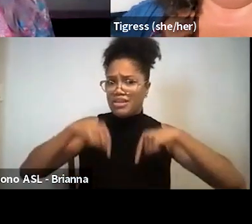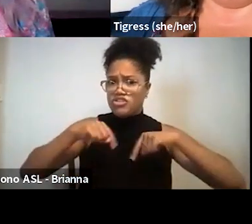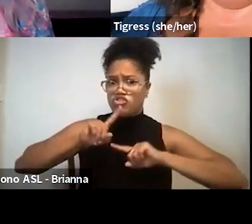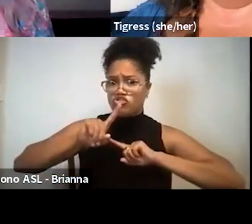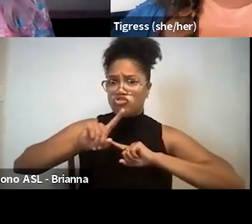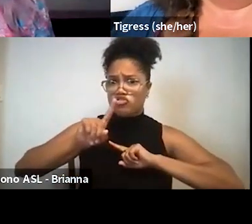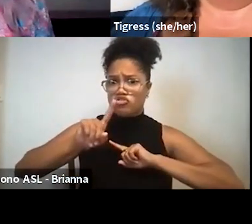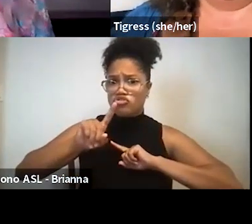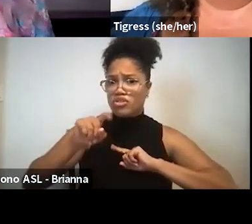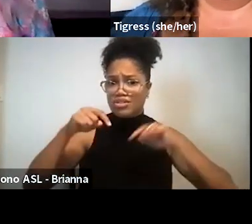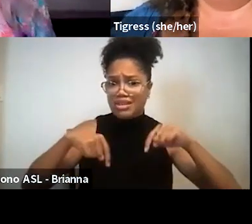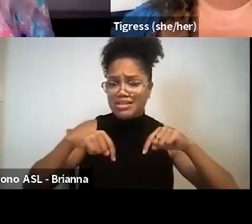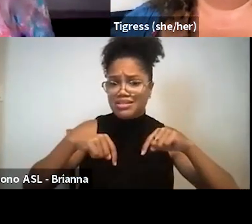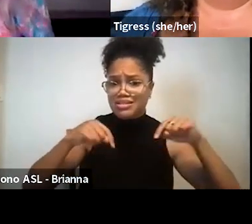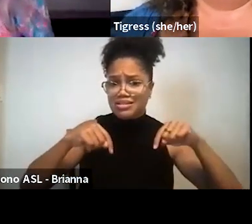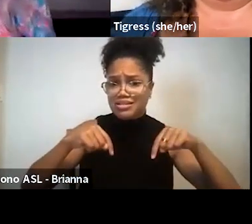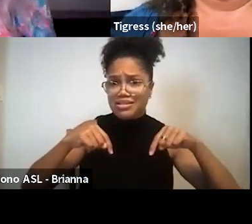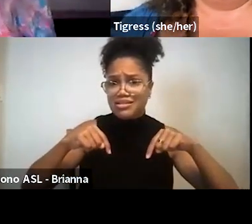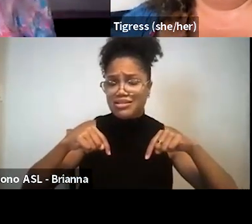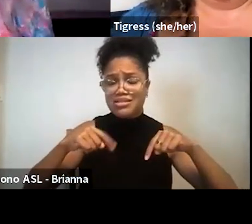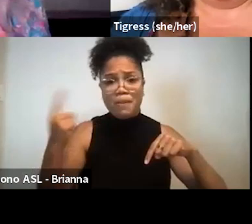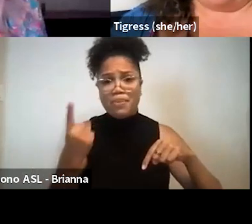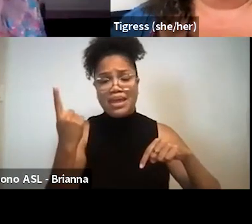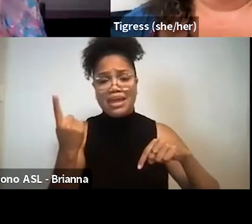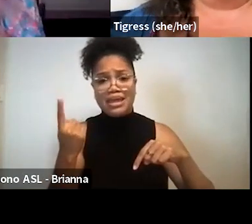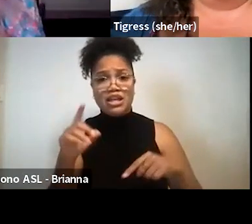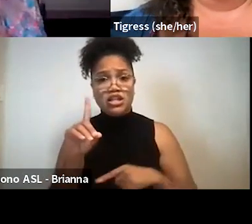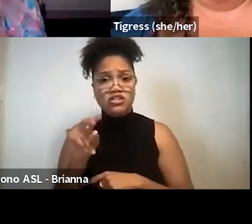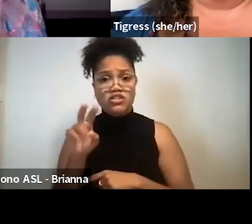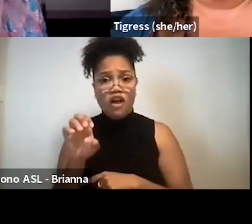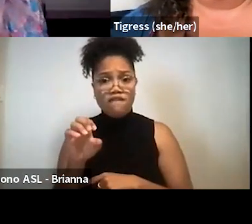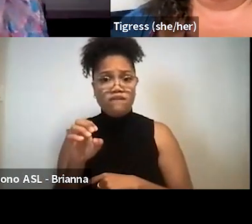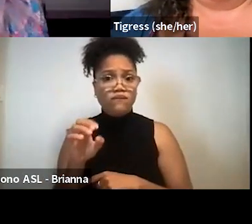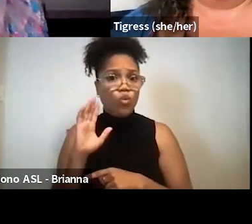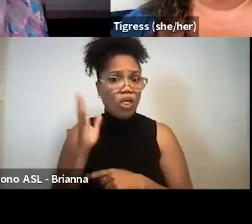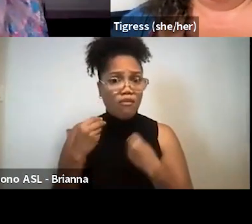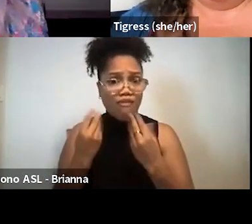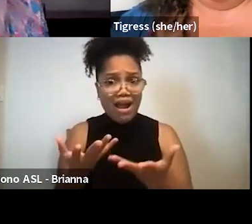or the campaign for Size Freedom is hoping to provide? I ask this as someone who has experienced